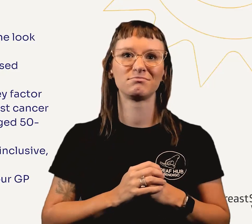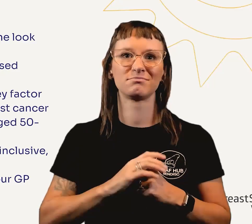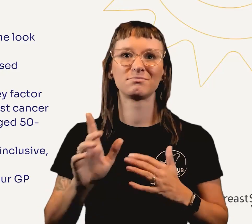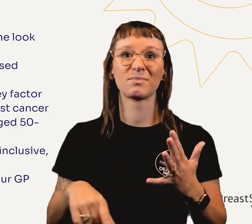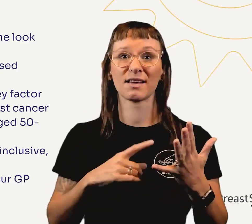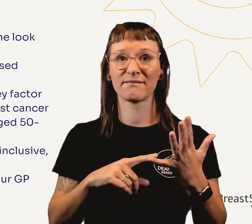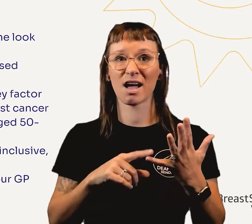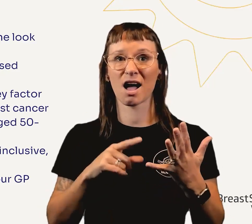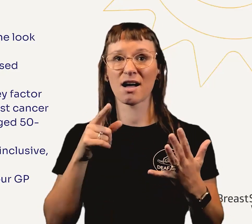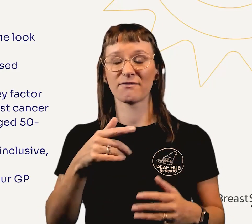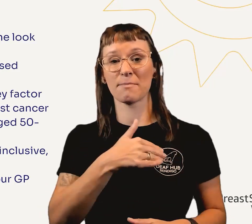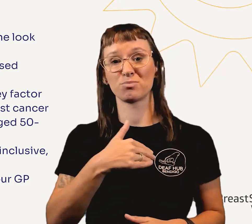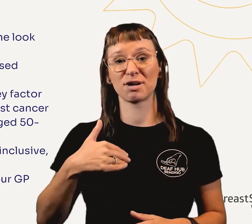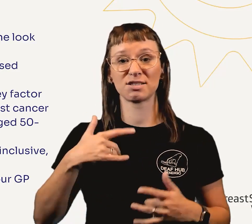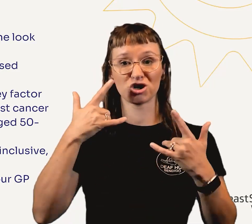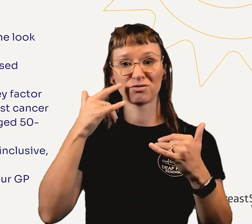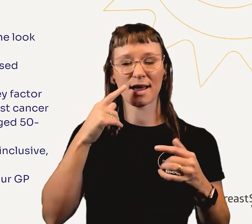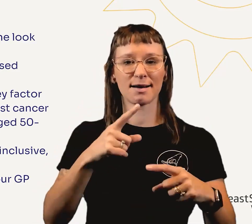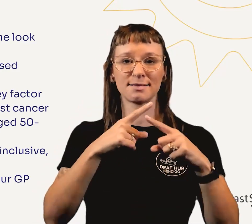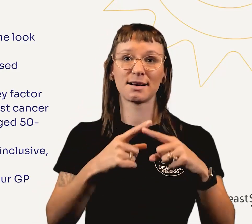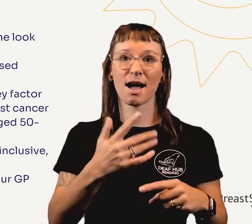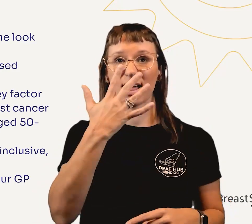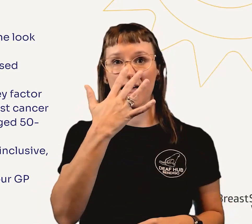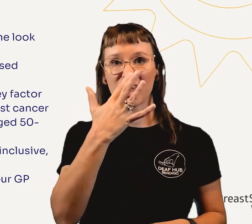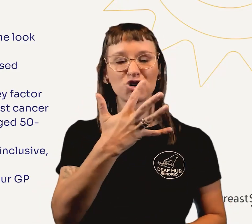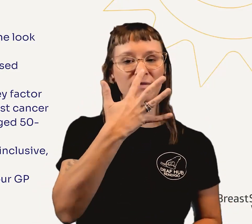BreastScreen targets clients aged 50 to 74.